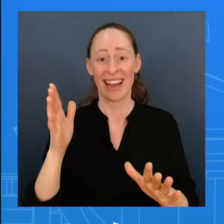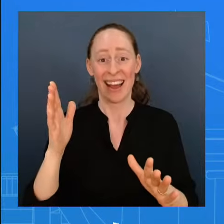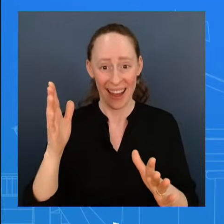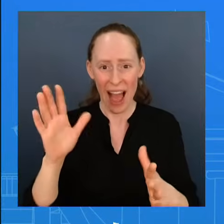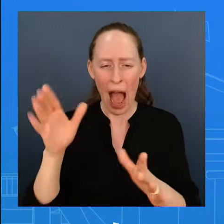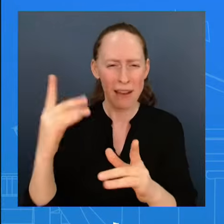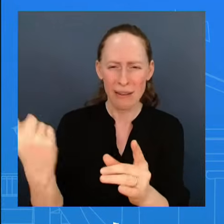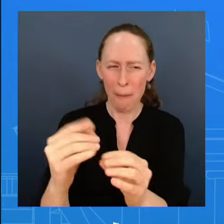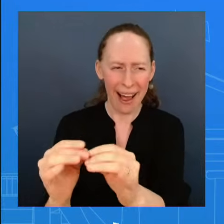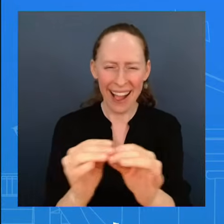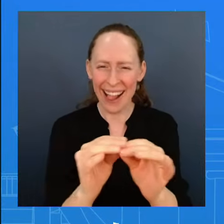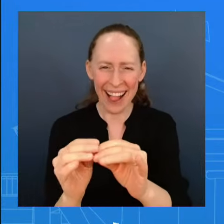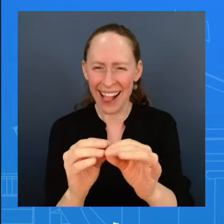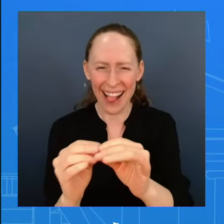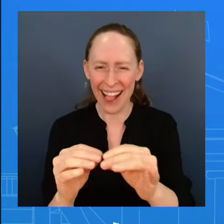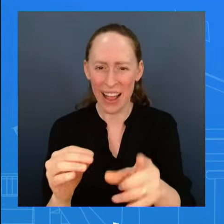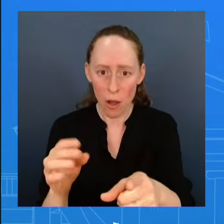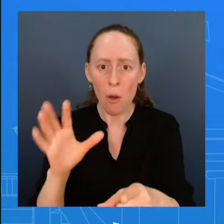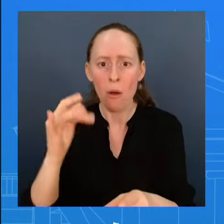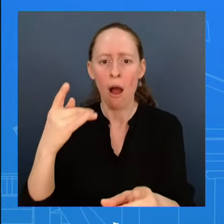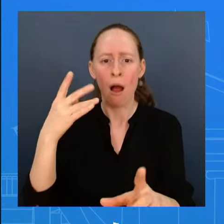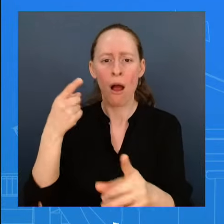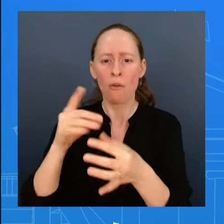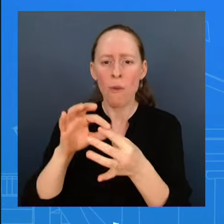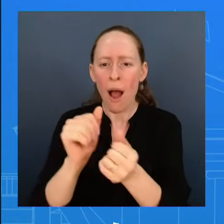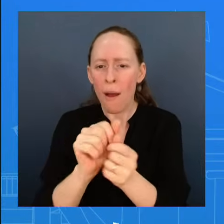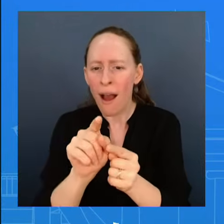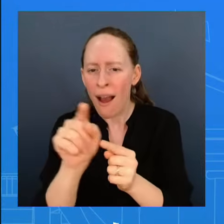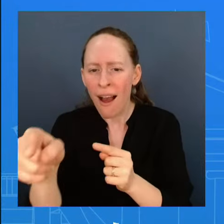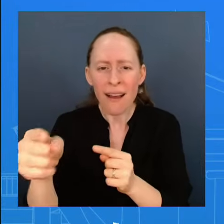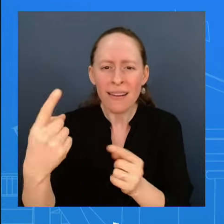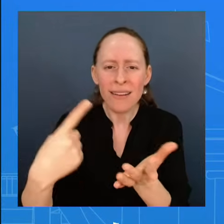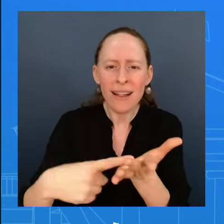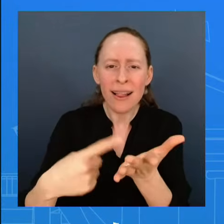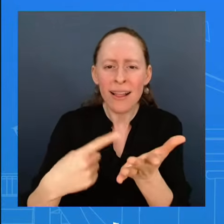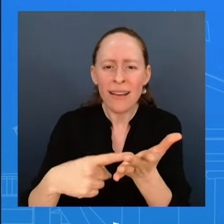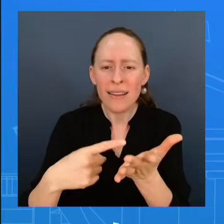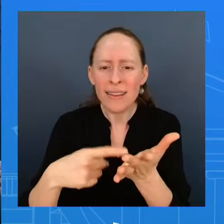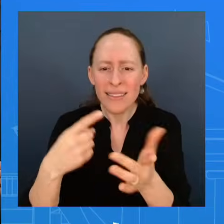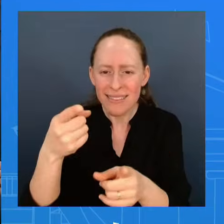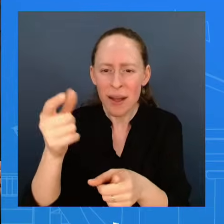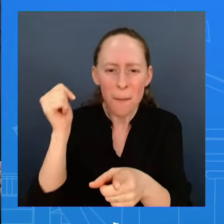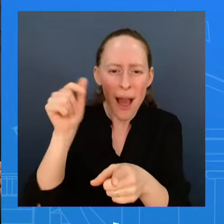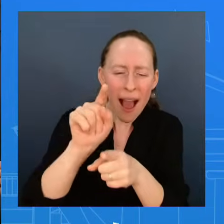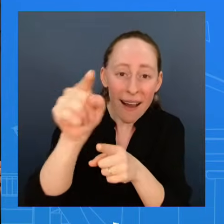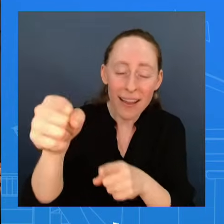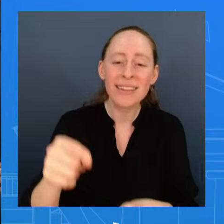There's Rosen in the back. To wit -- Mr. To Wit in the back. The Press: Hi. Thank you, Karine -- Ms. Jean-Pierre: Go ahead, Zeke. The Press: Starting overseas real quick.